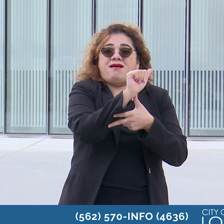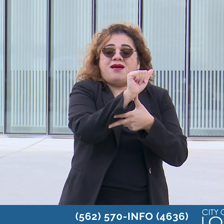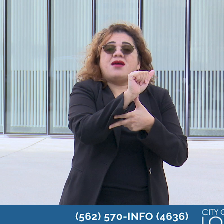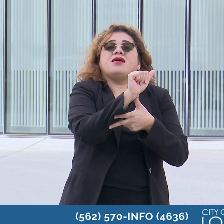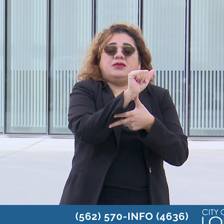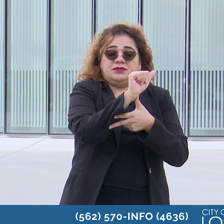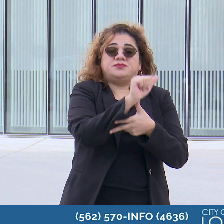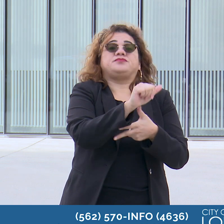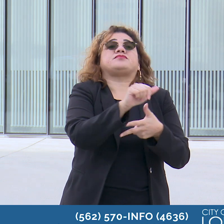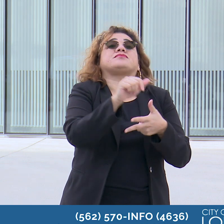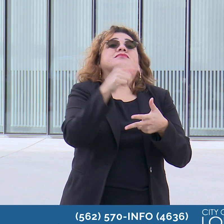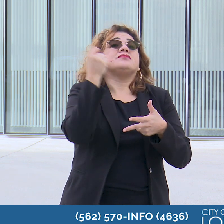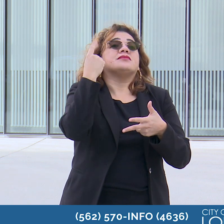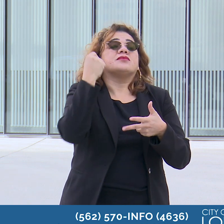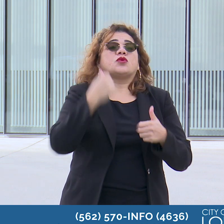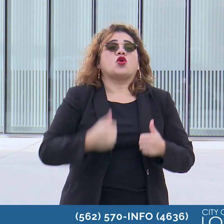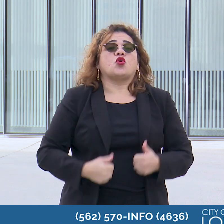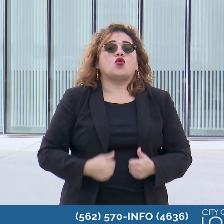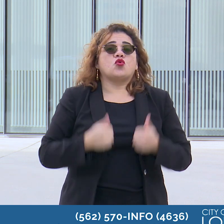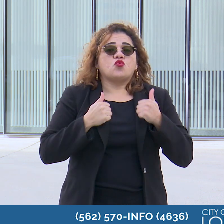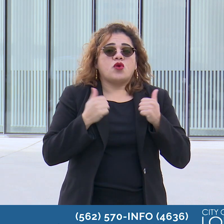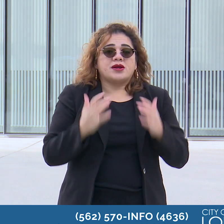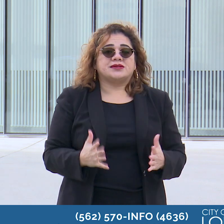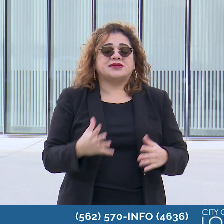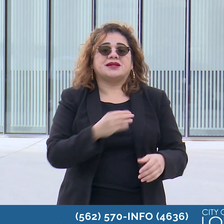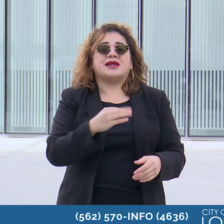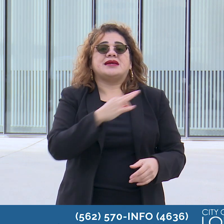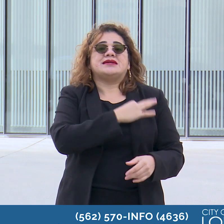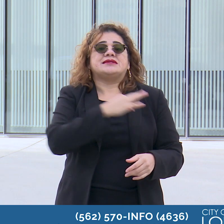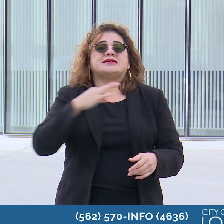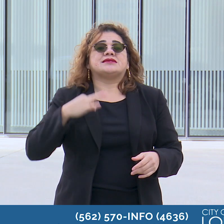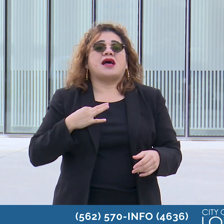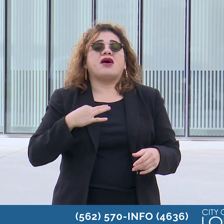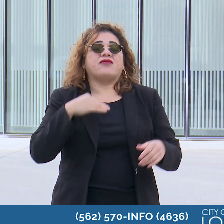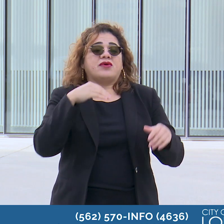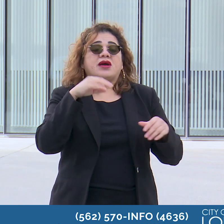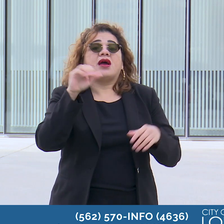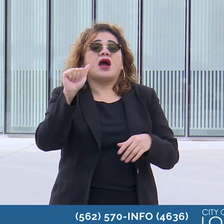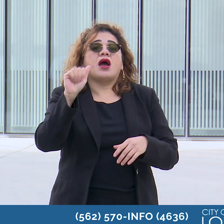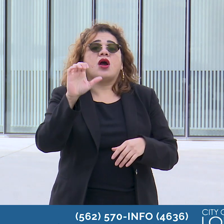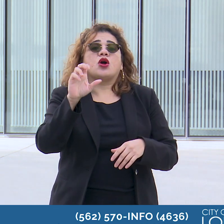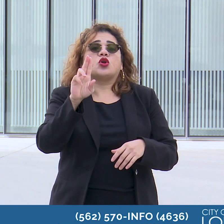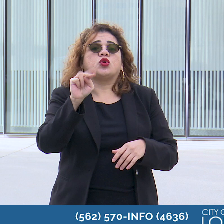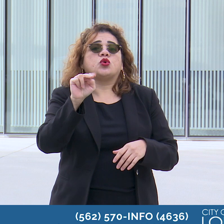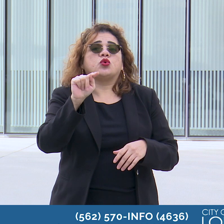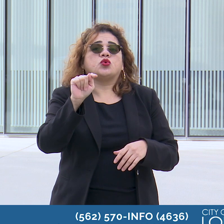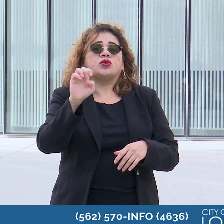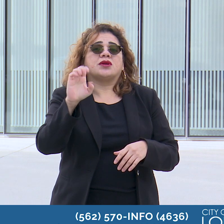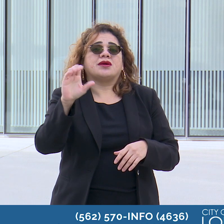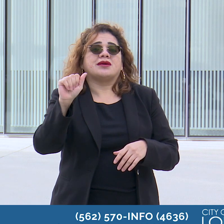our residents and staff at our acute care and skilled nursing facilities.